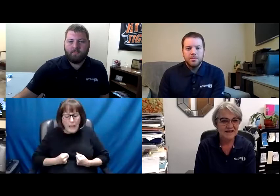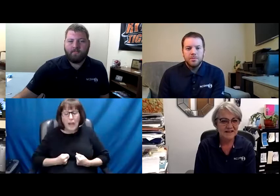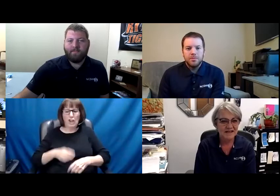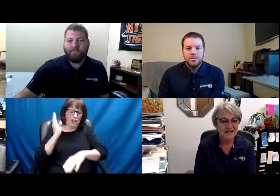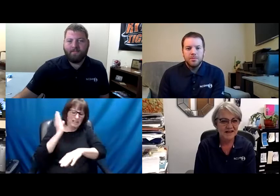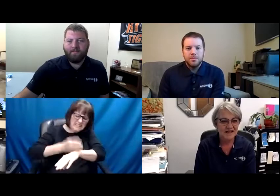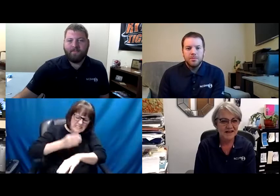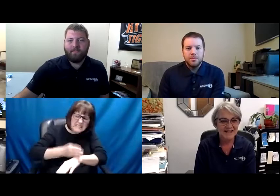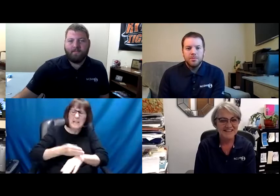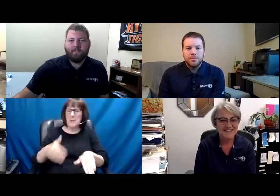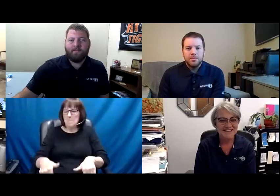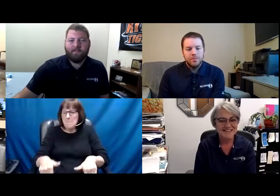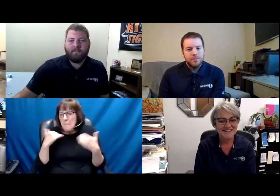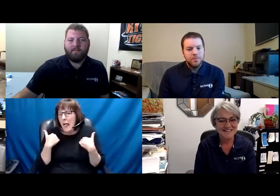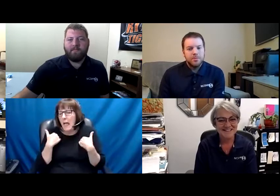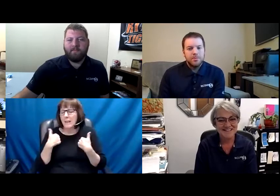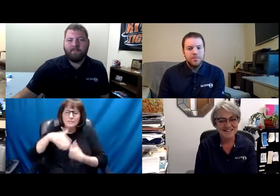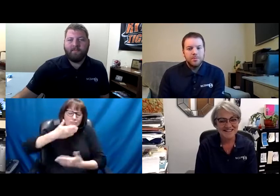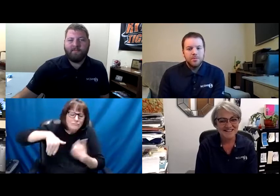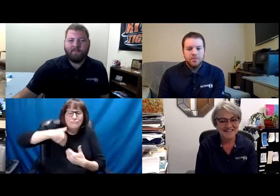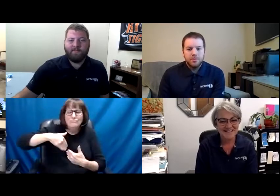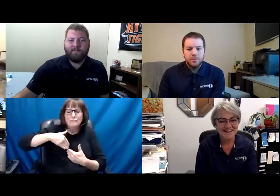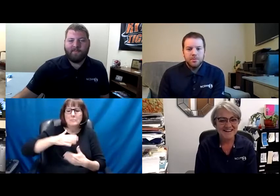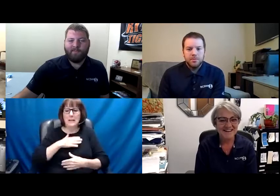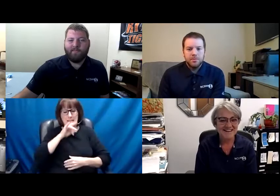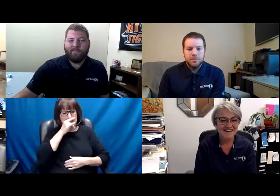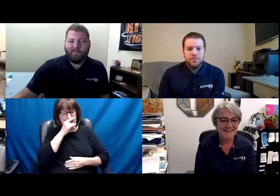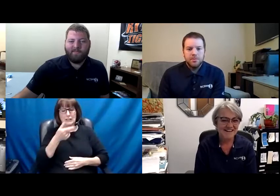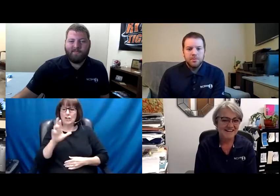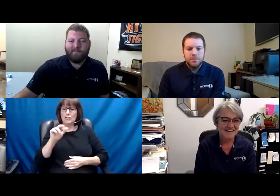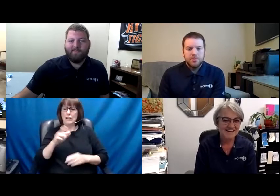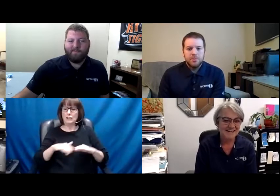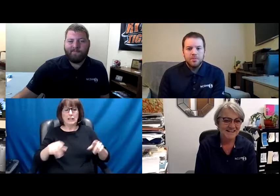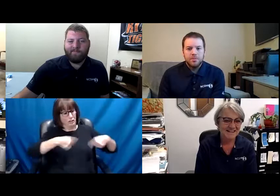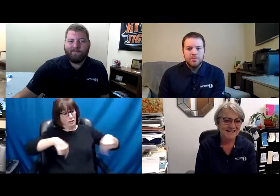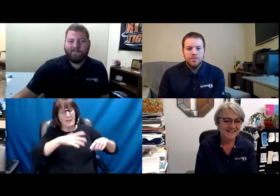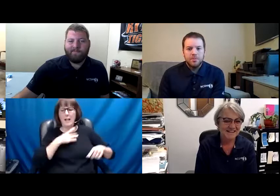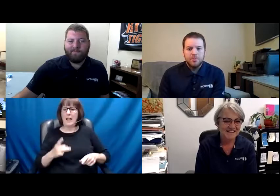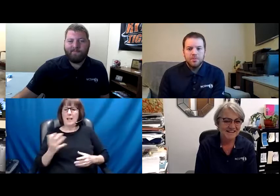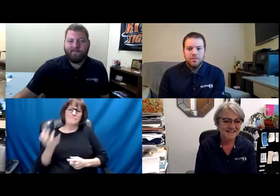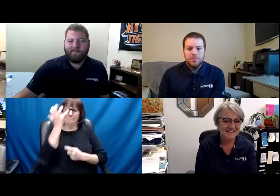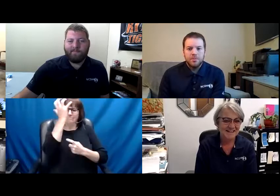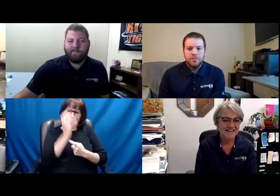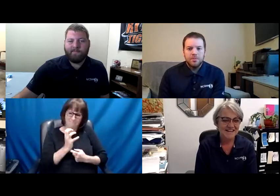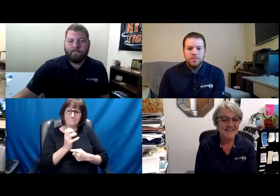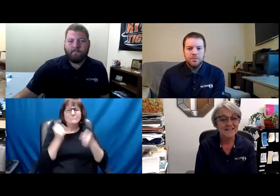and blankets. My kids grandkids and I all like to pile in the car and drive to the mountains